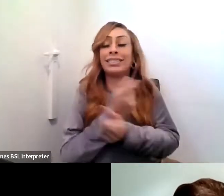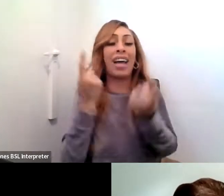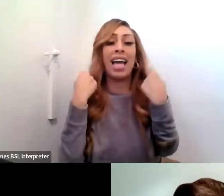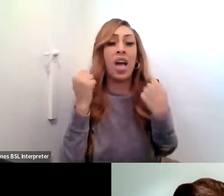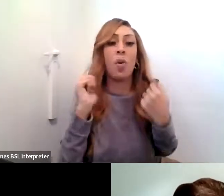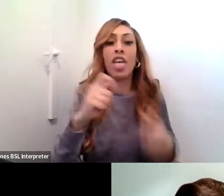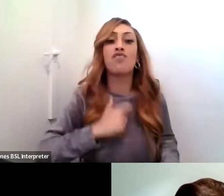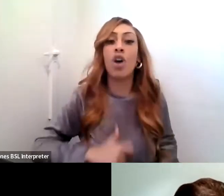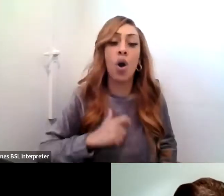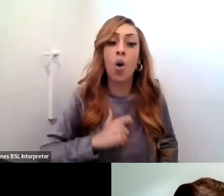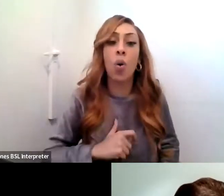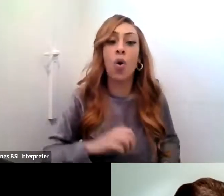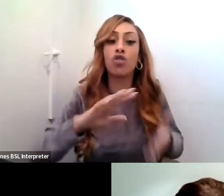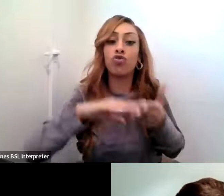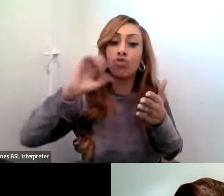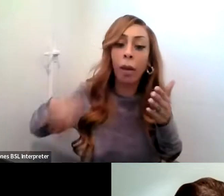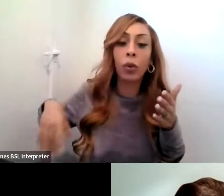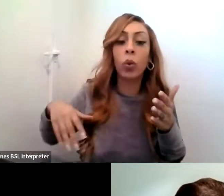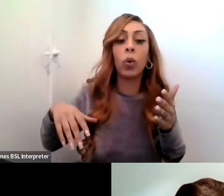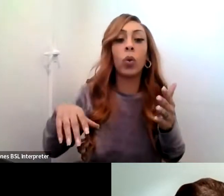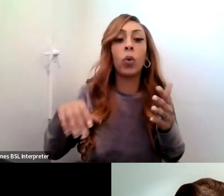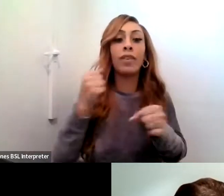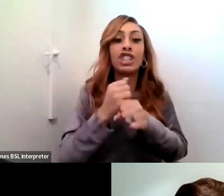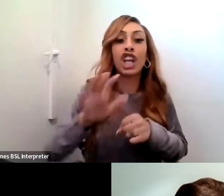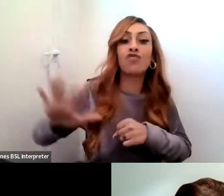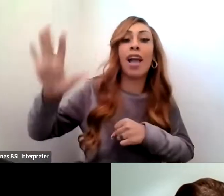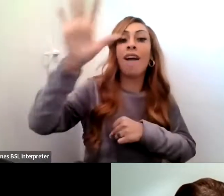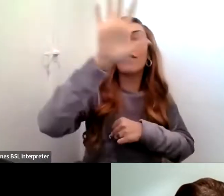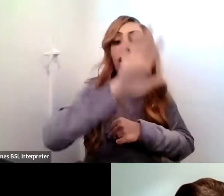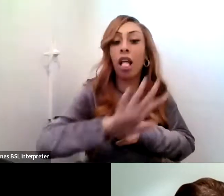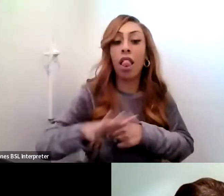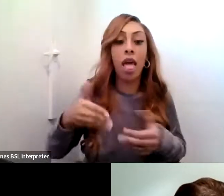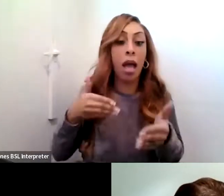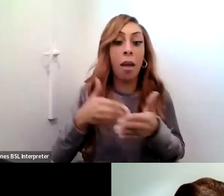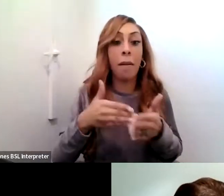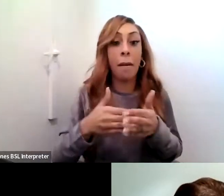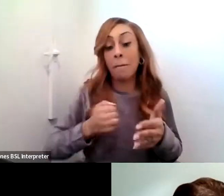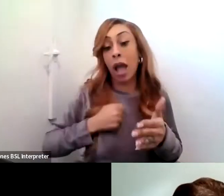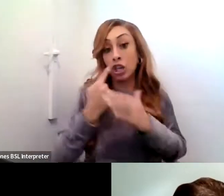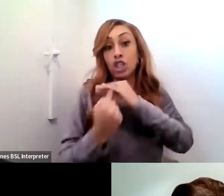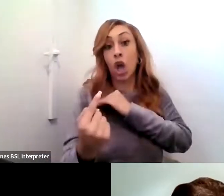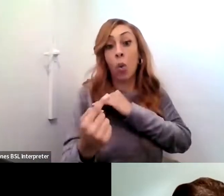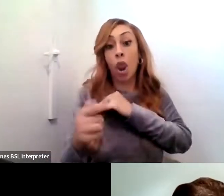If we're removing geographic barriers, my solo show was able to travel in the middle of the pandemic